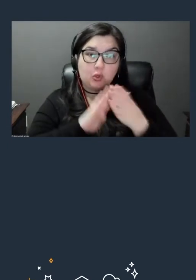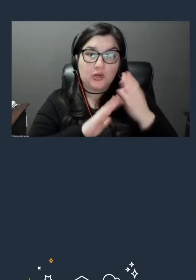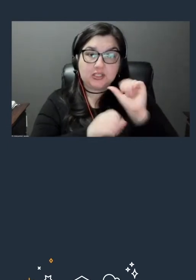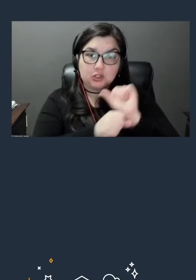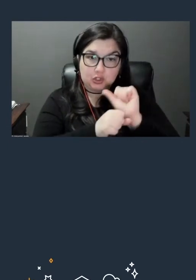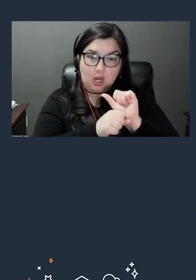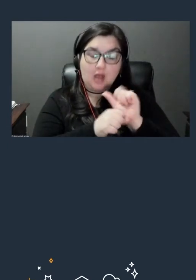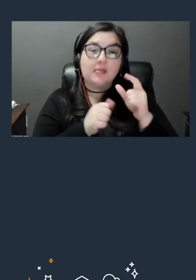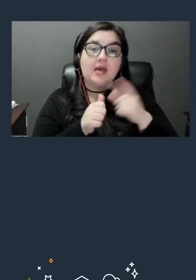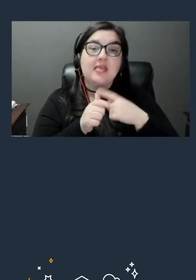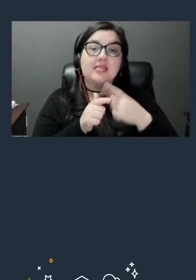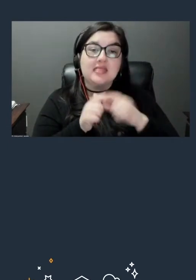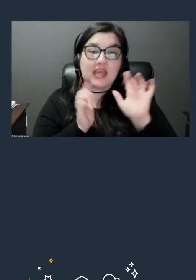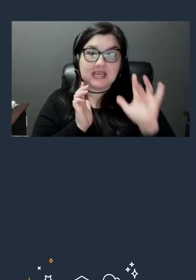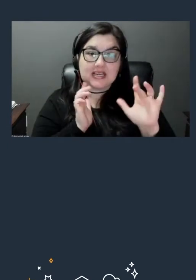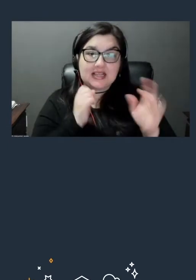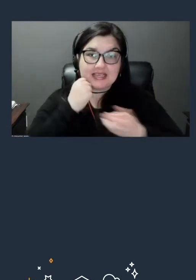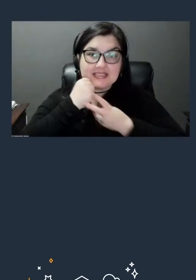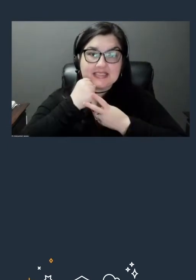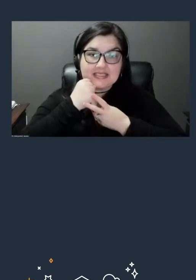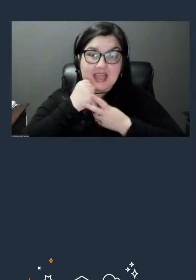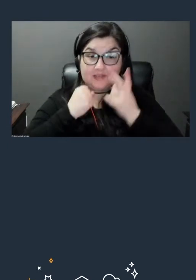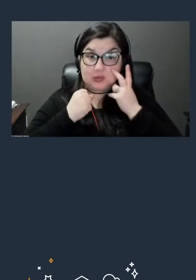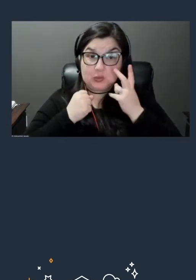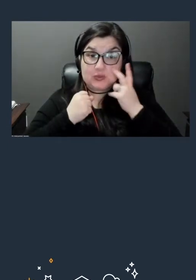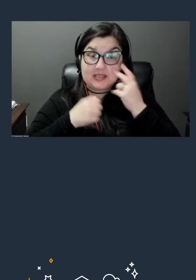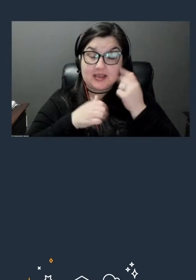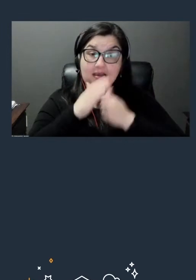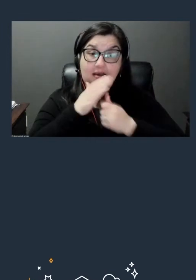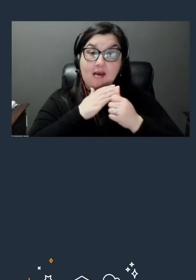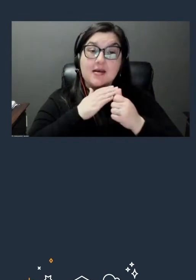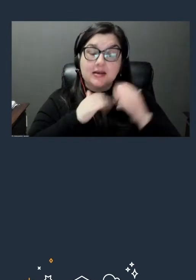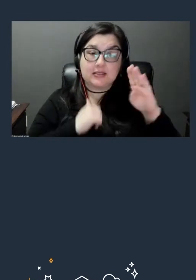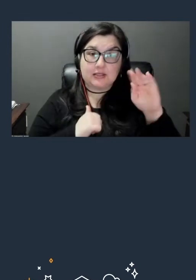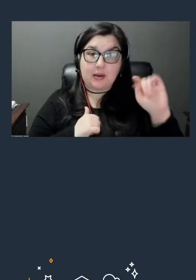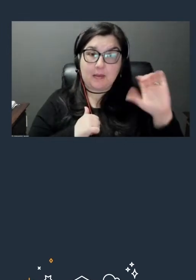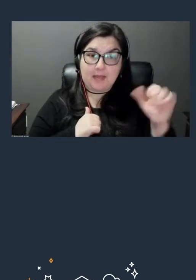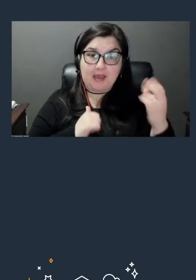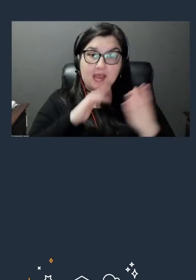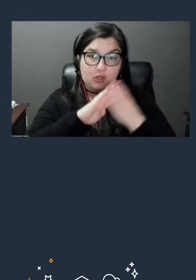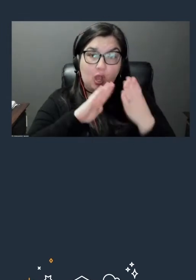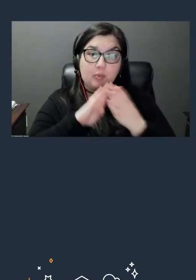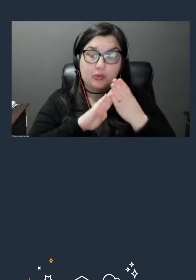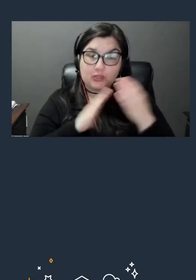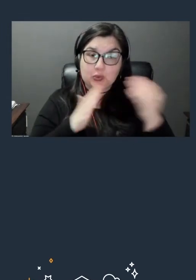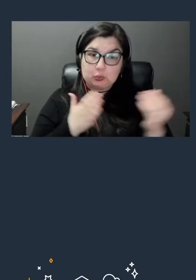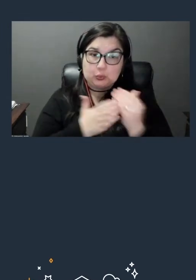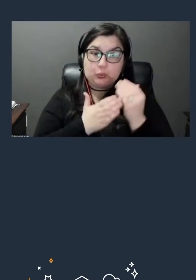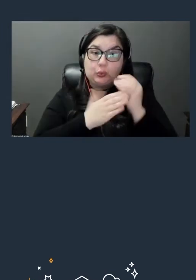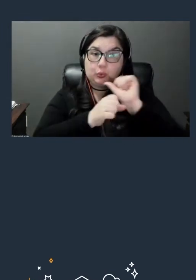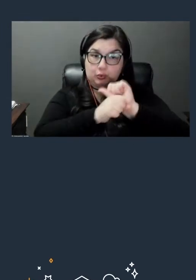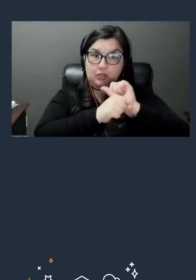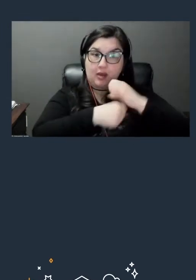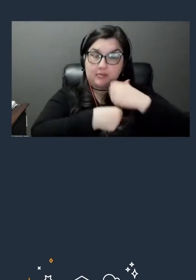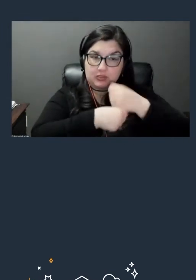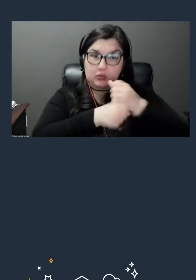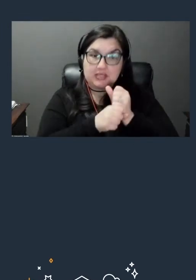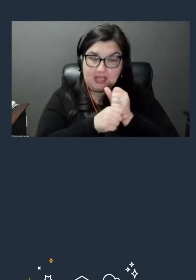Okay, now you'll see under batch operations that a new job has been created with a status new, so let's go ahead and click on that job.